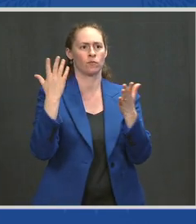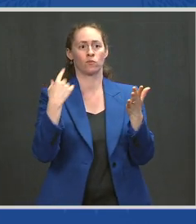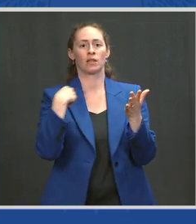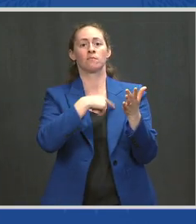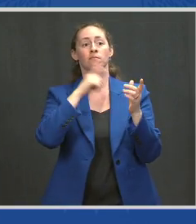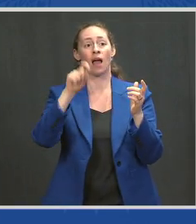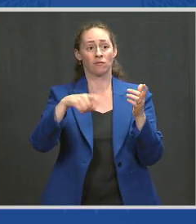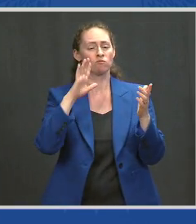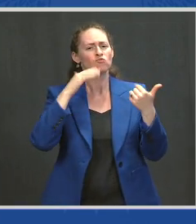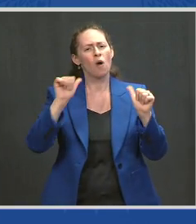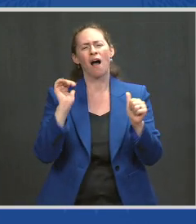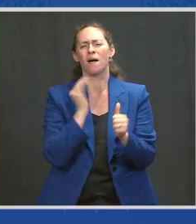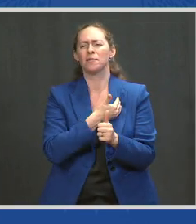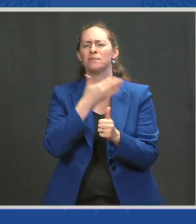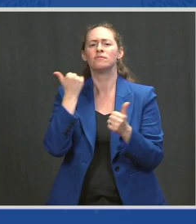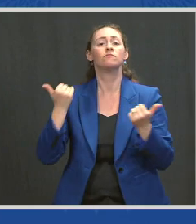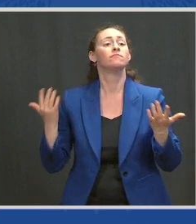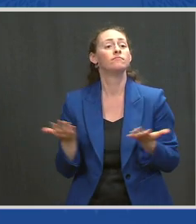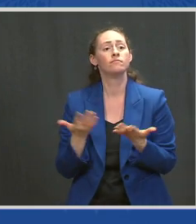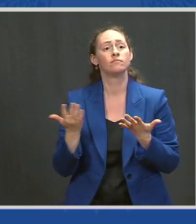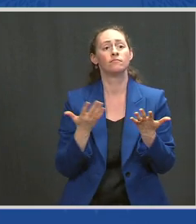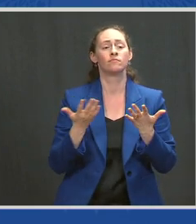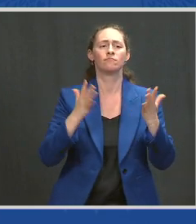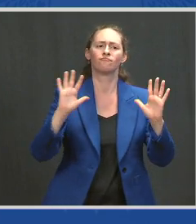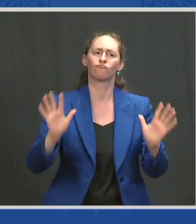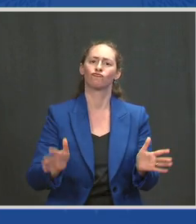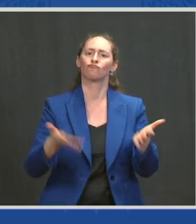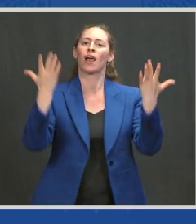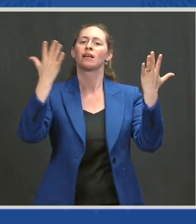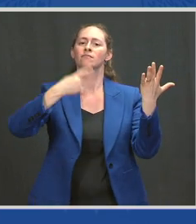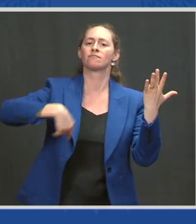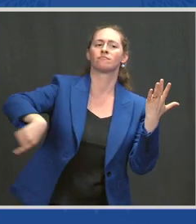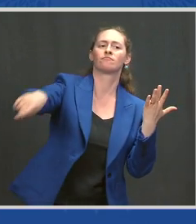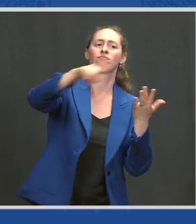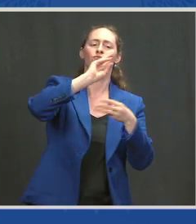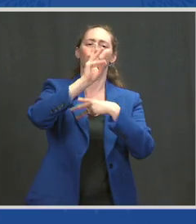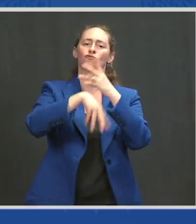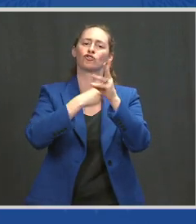is rally the world to work on what is going to be